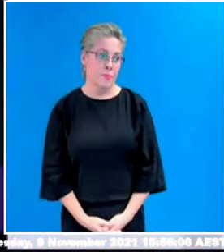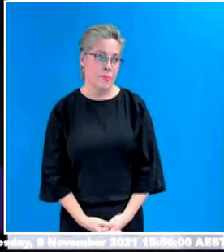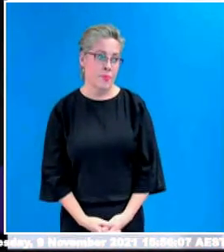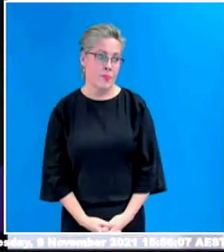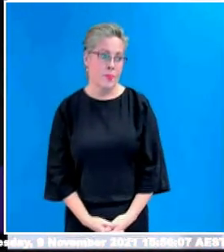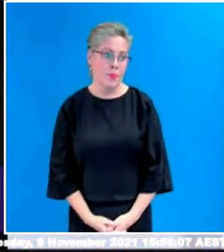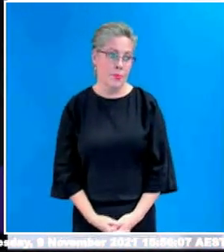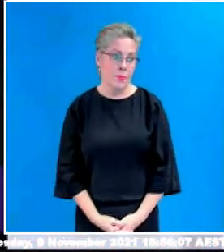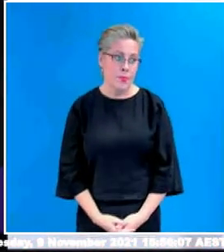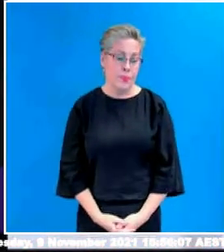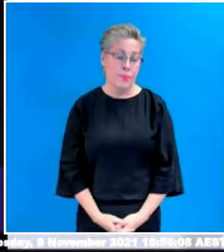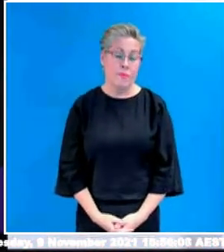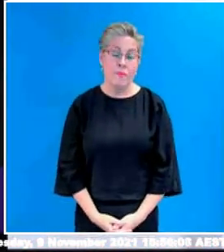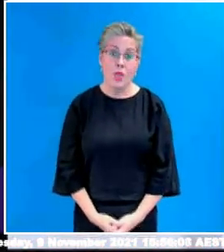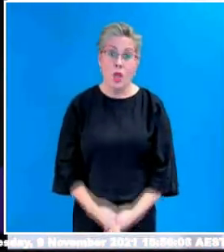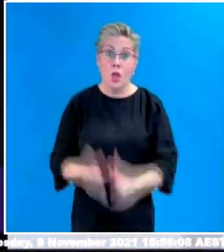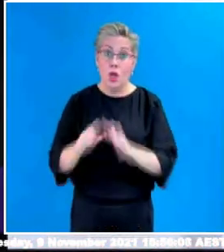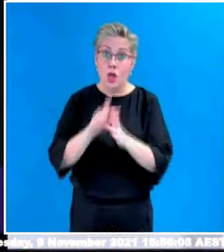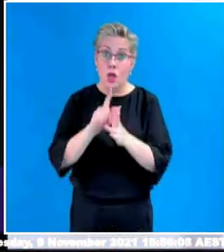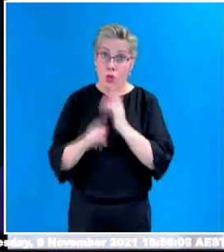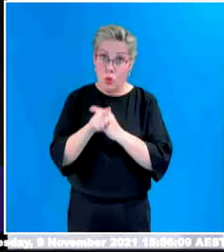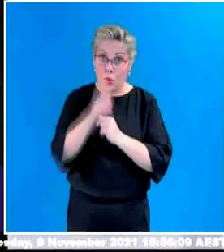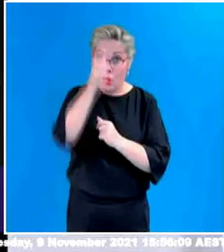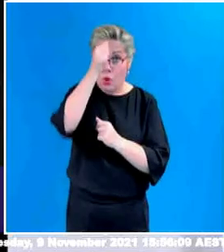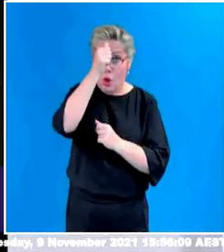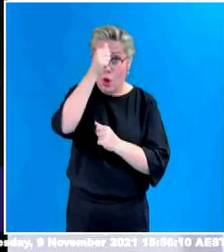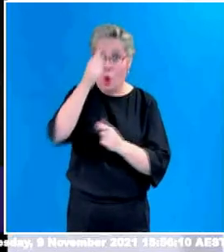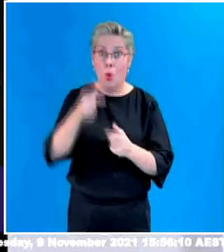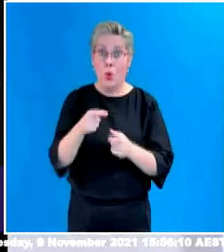responsibility for this focal point work?